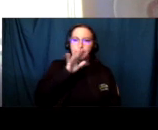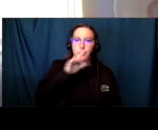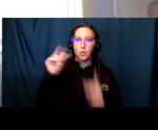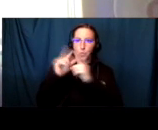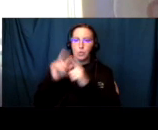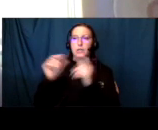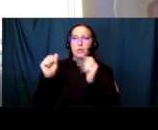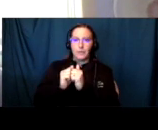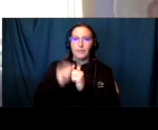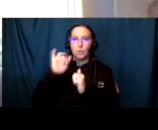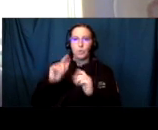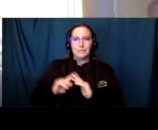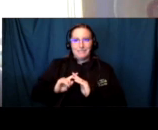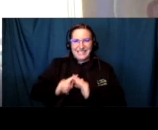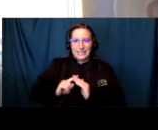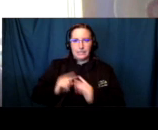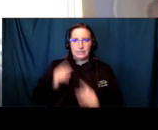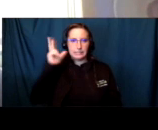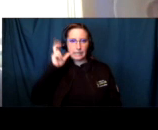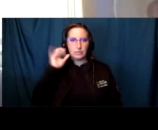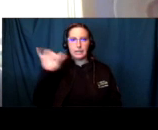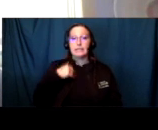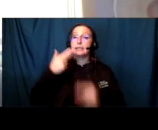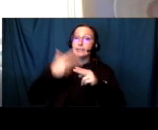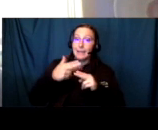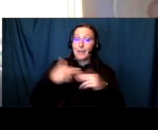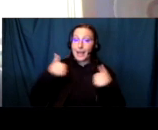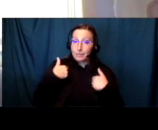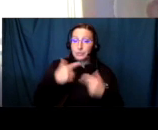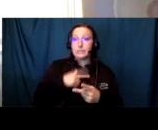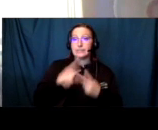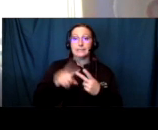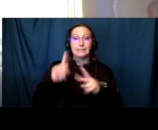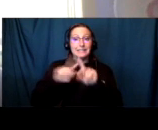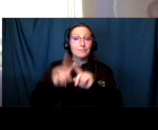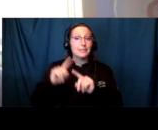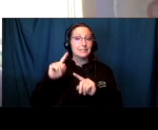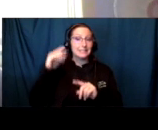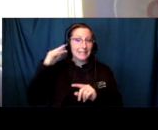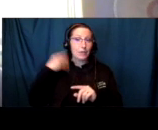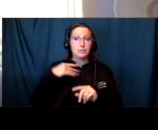developing sounds like and the names of the animals and the sounds they make I'm going to try to